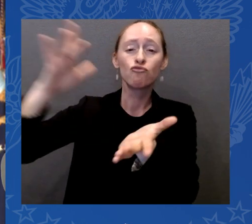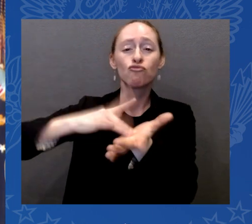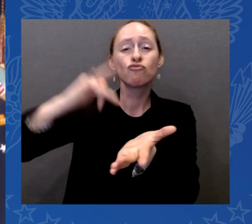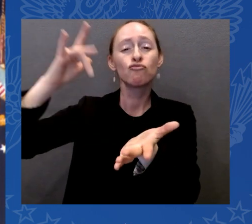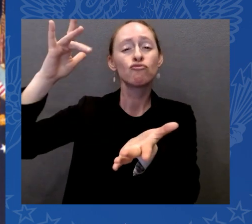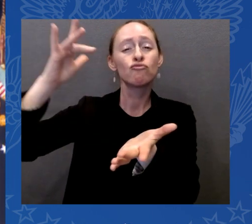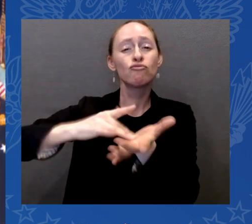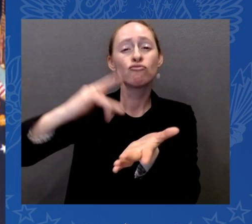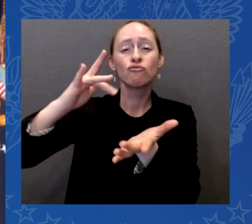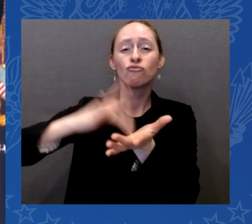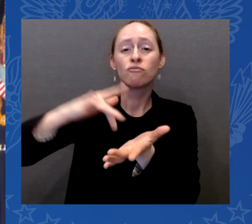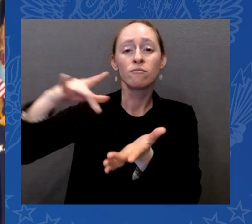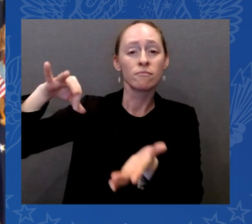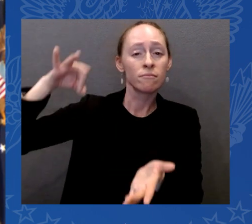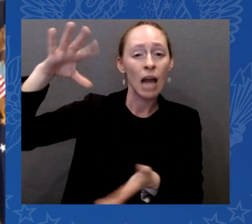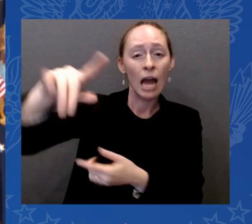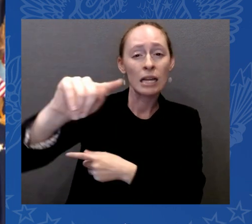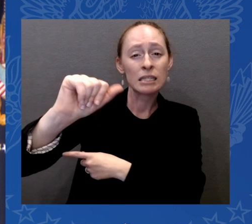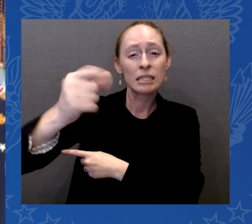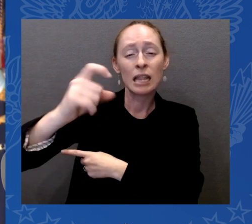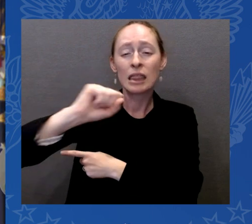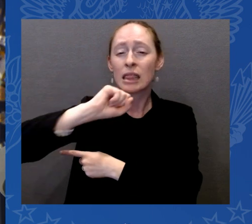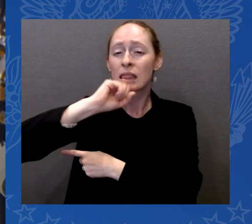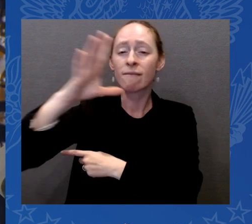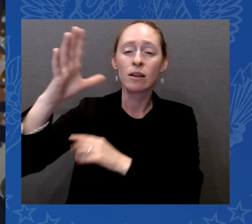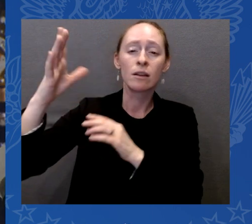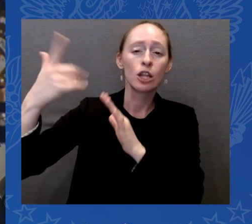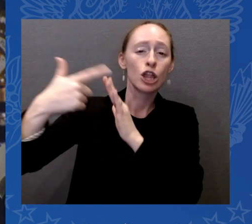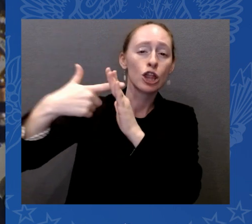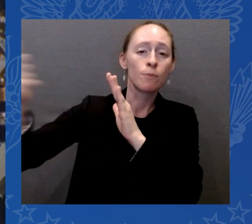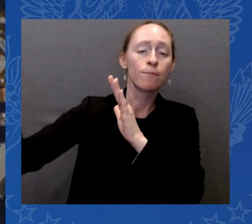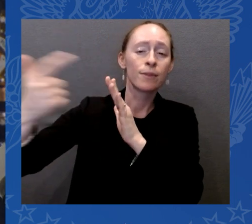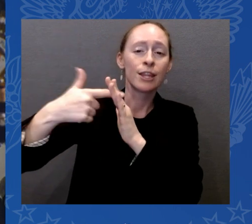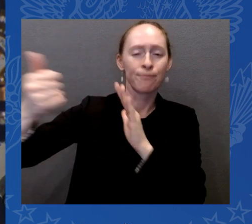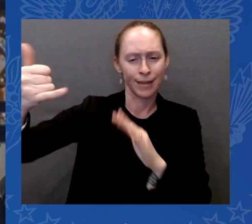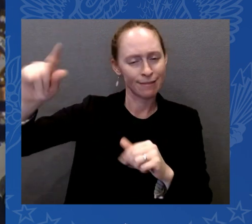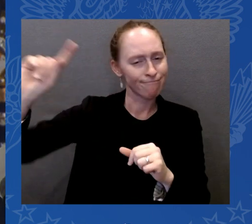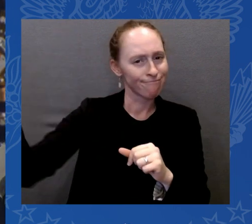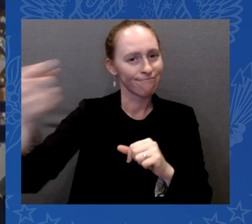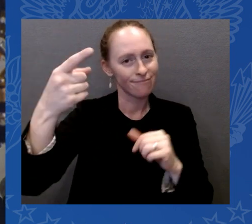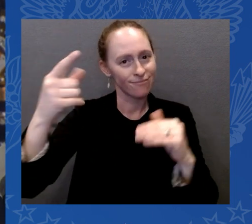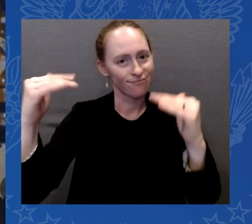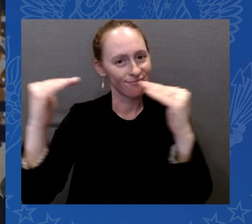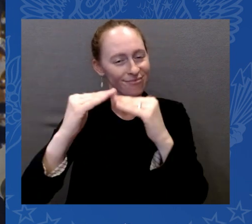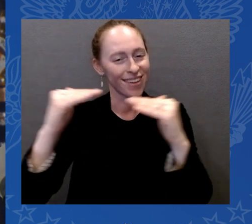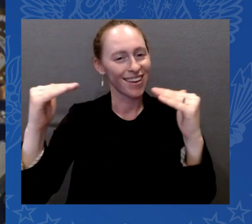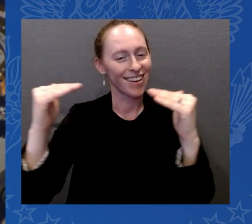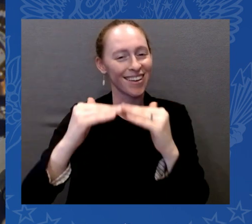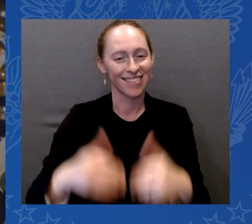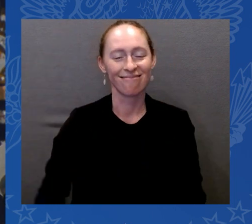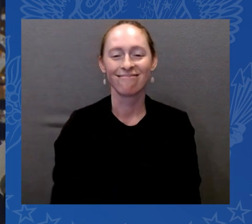Today offers proof that the soul of America is vibrant, the future of America is bright,